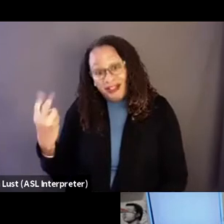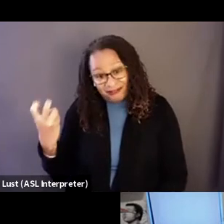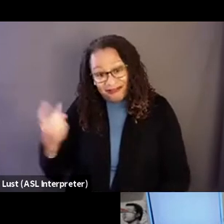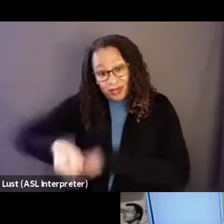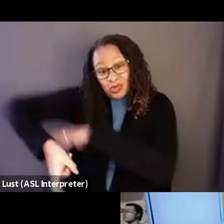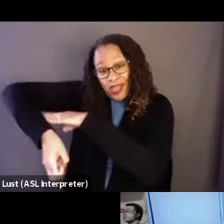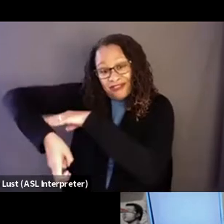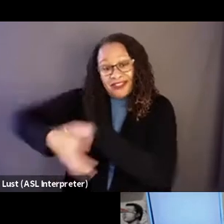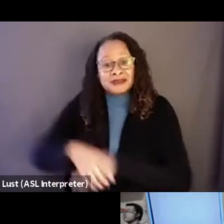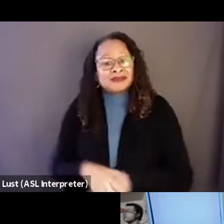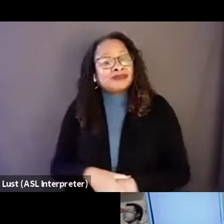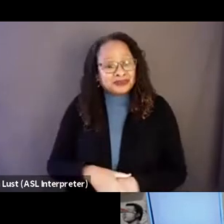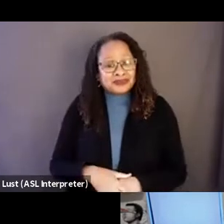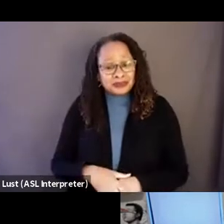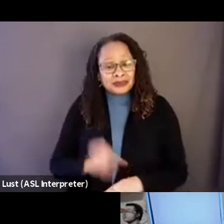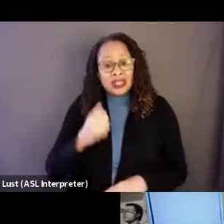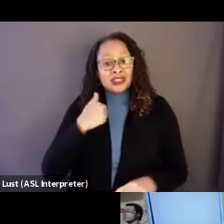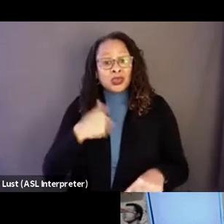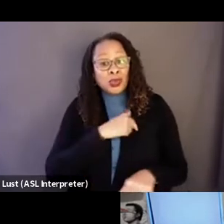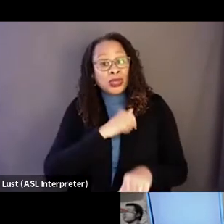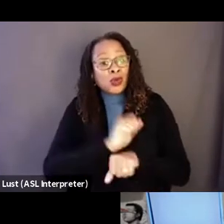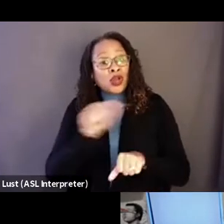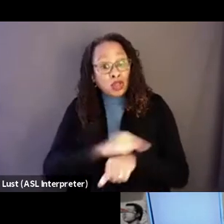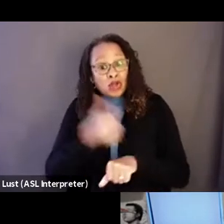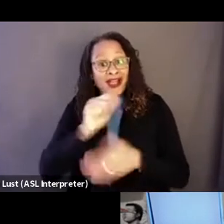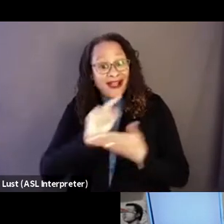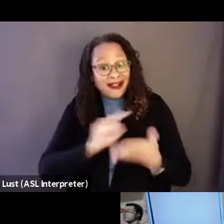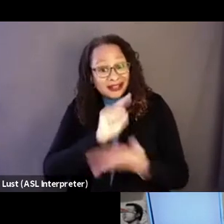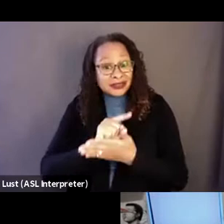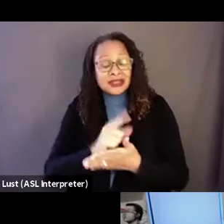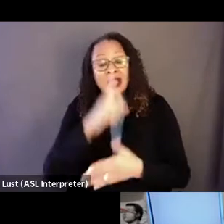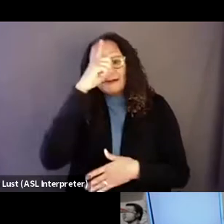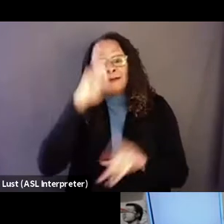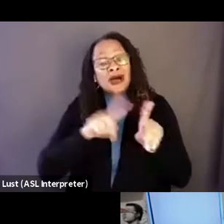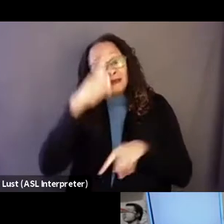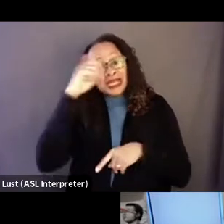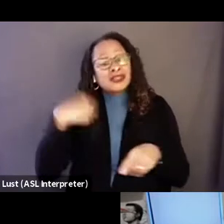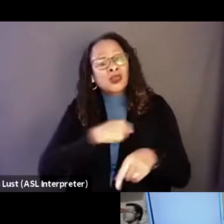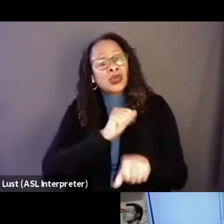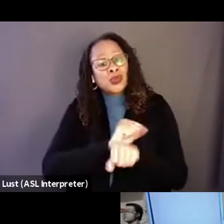So, we do work longer hours. But because we work at home, it really never dawned on us